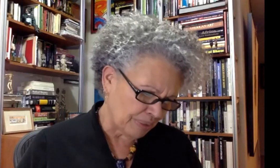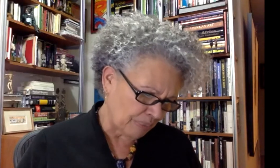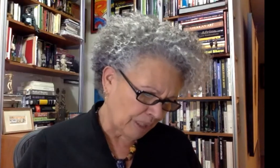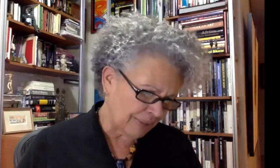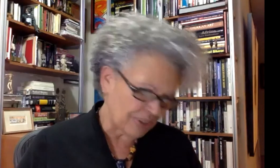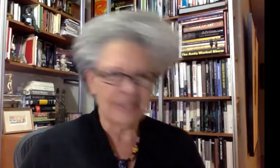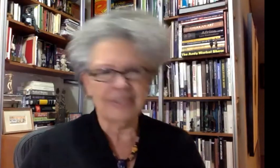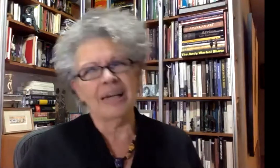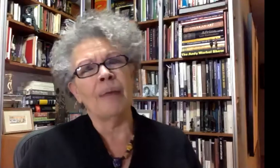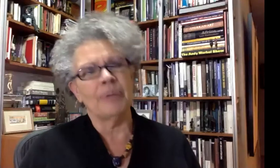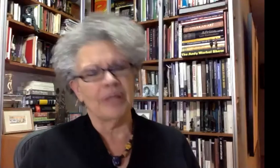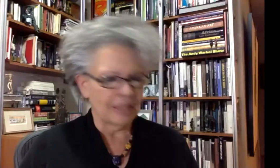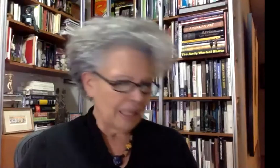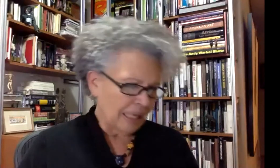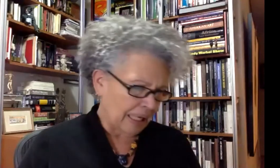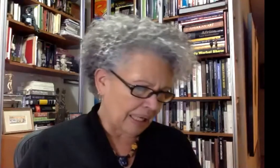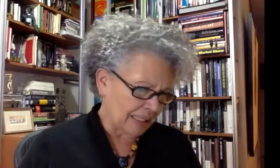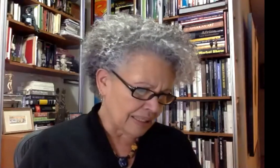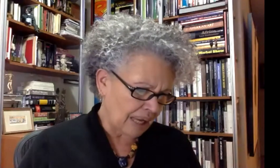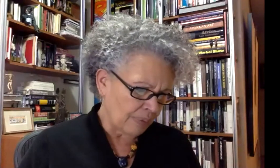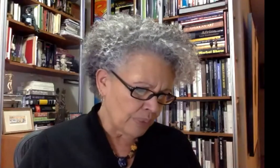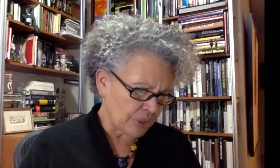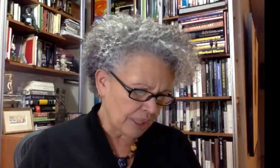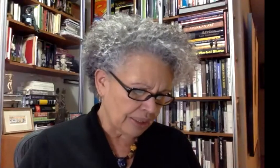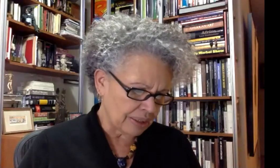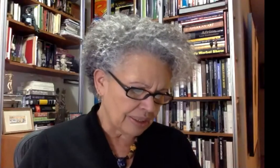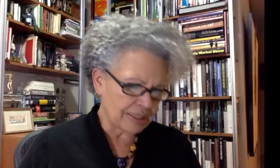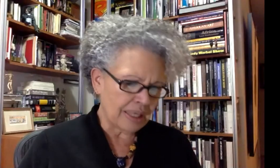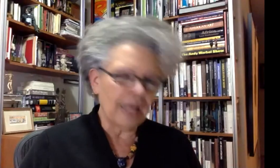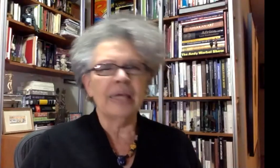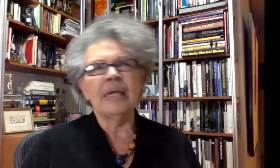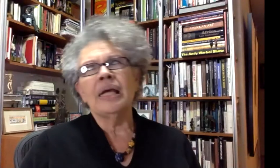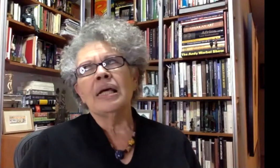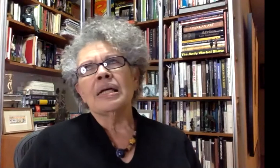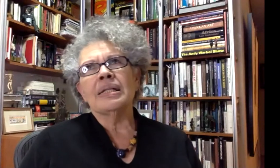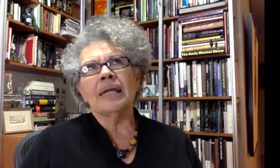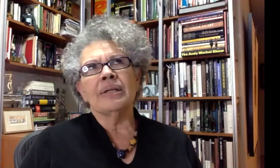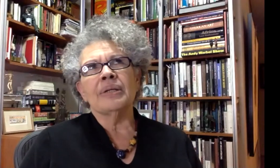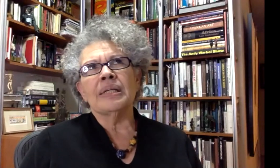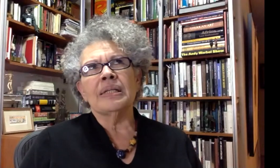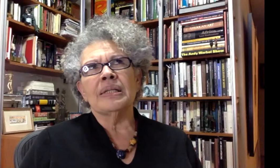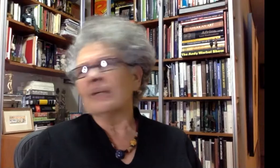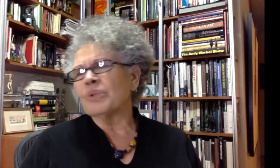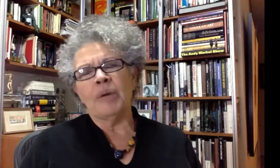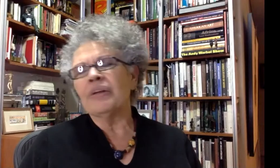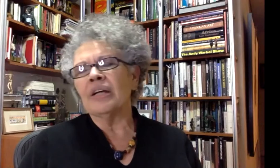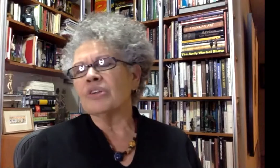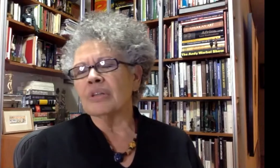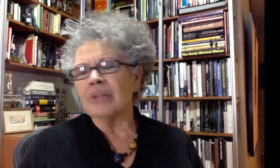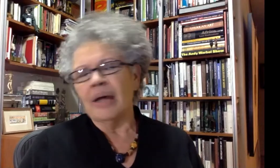mind to this topic and I wish I could say that the, that it was buried under a lot of